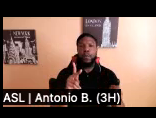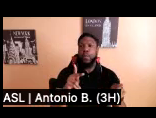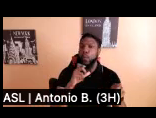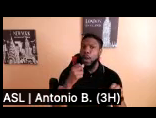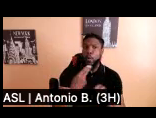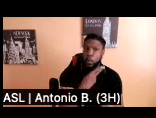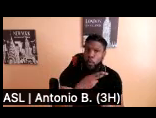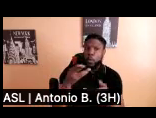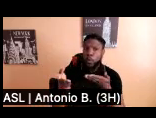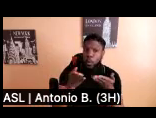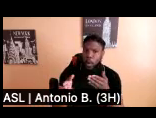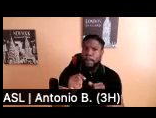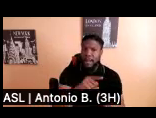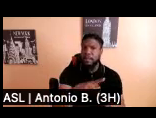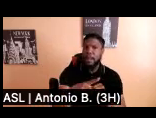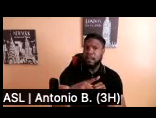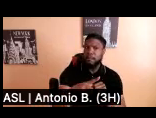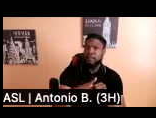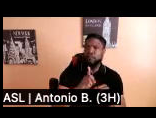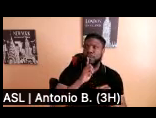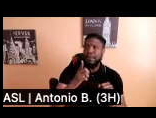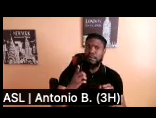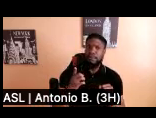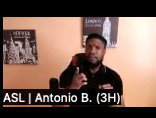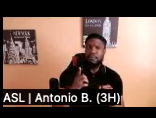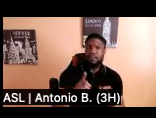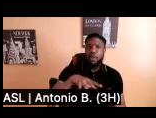"I didn't have to use it, but I was really glad to know it was there as a resource."